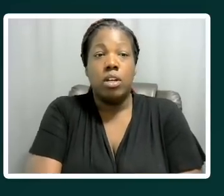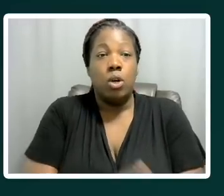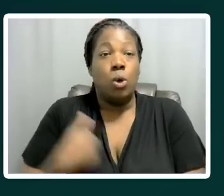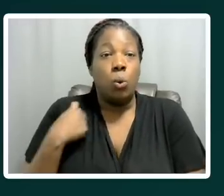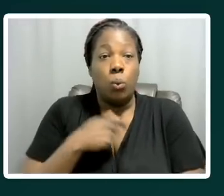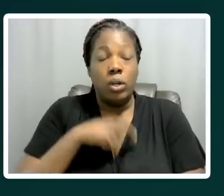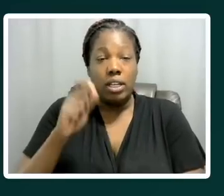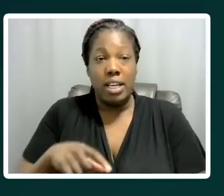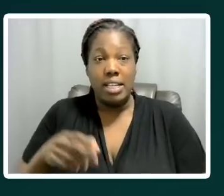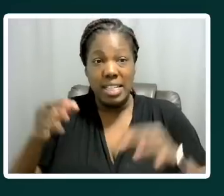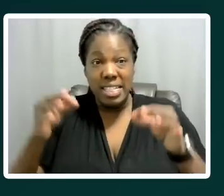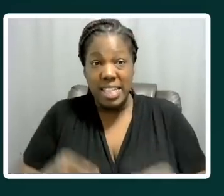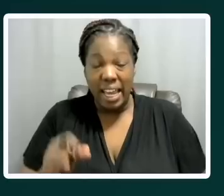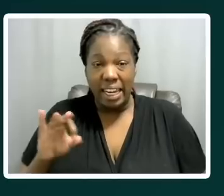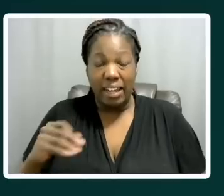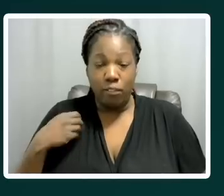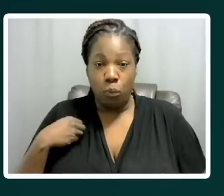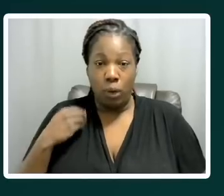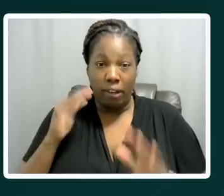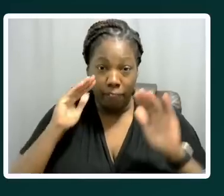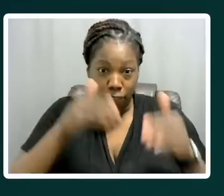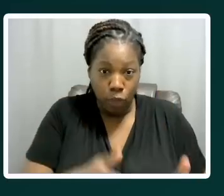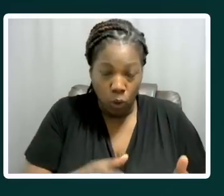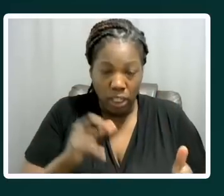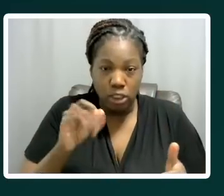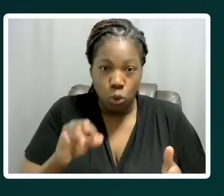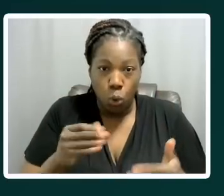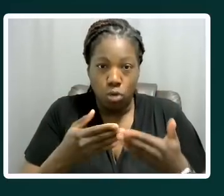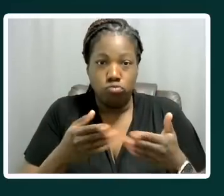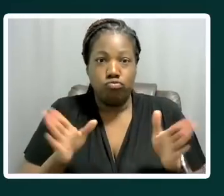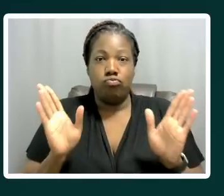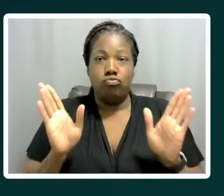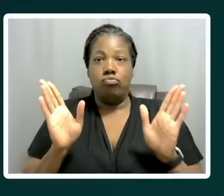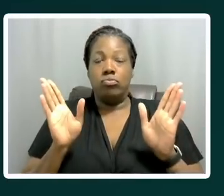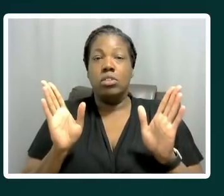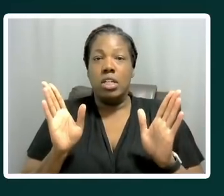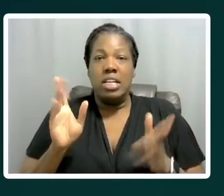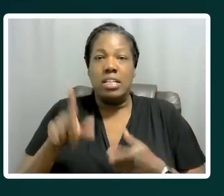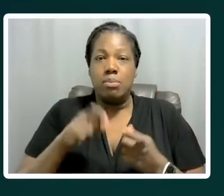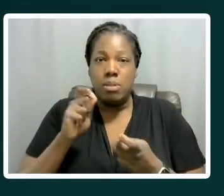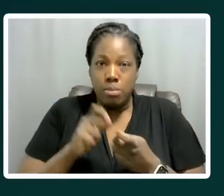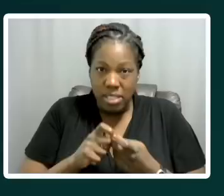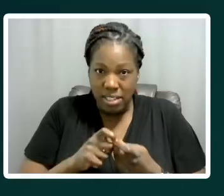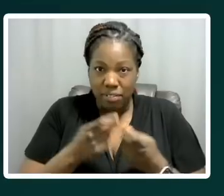we hone in or branch out. Very often, there is a specific phenomenon that we're trying to capture